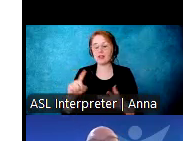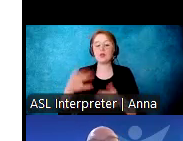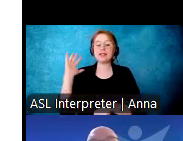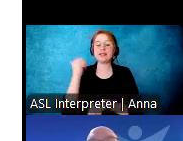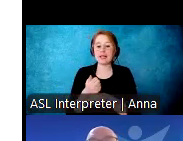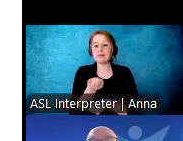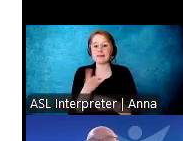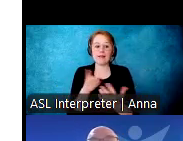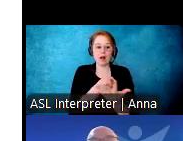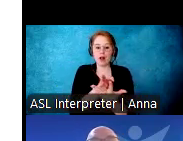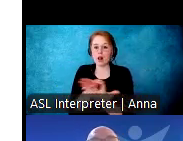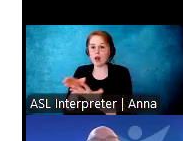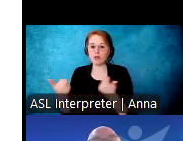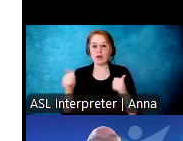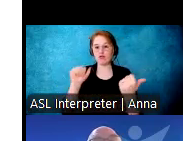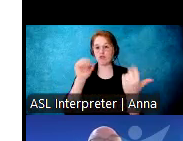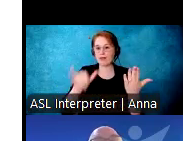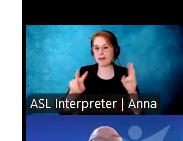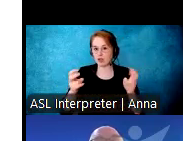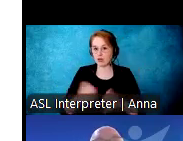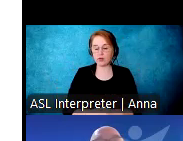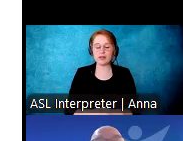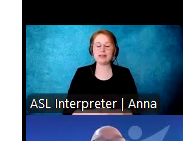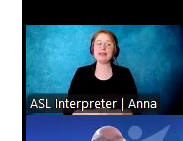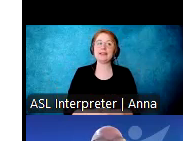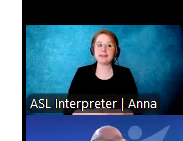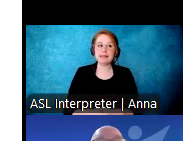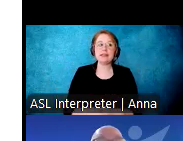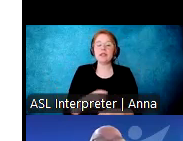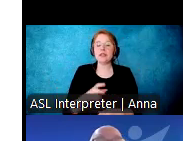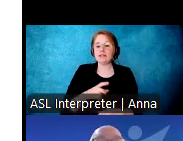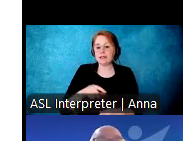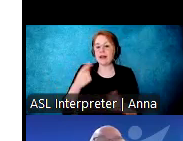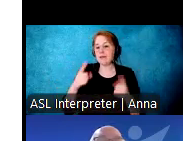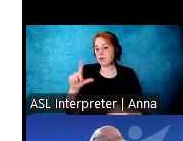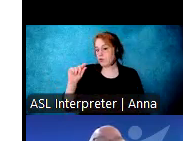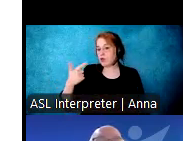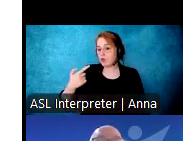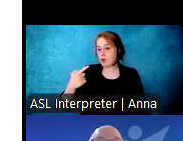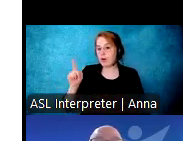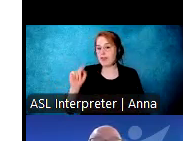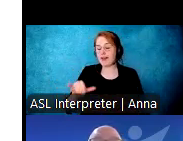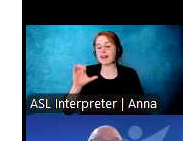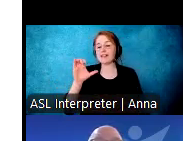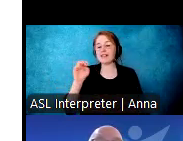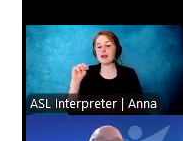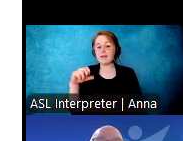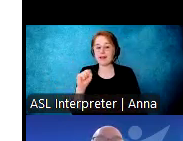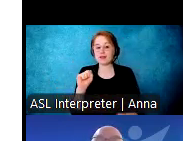to addressing this issue. You know, we learned a lot from participating in the 2021 CMS Workforce Collaborative.